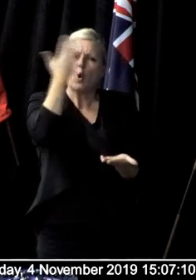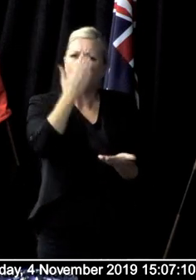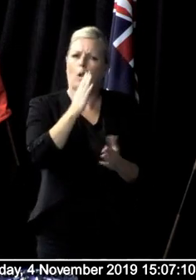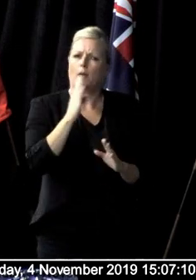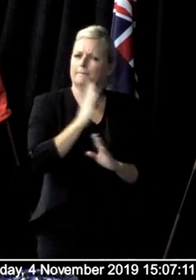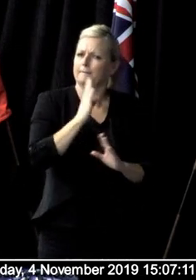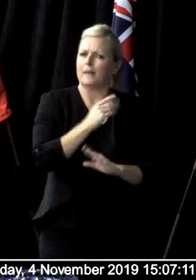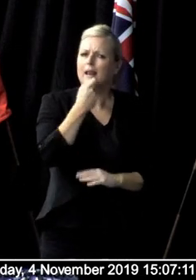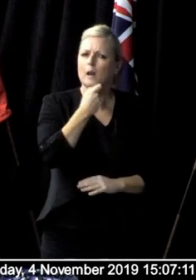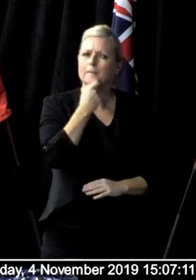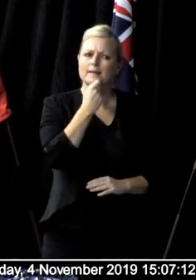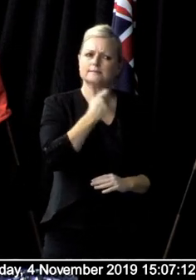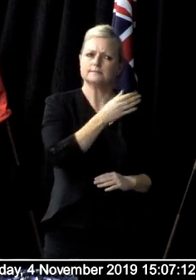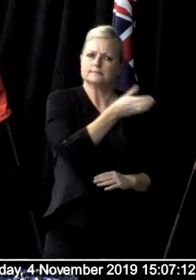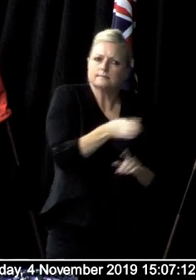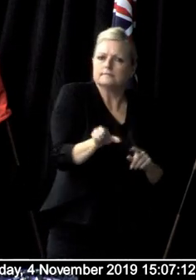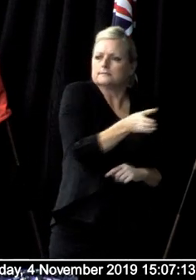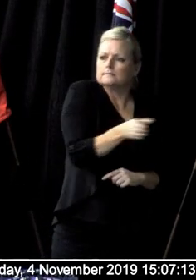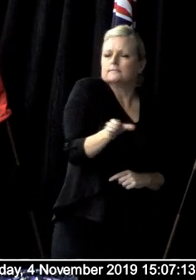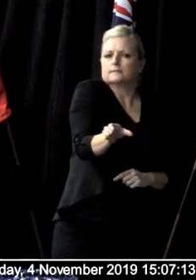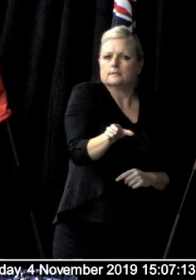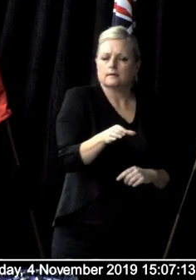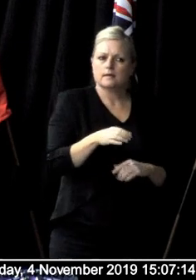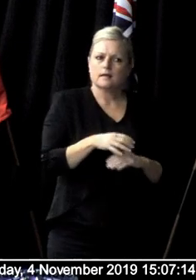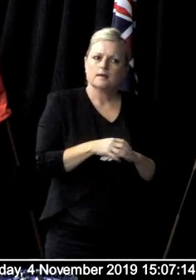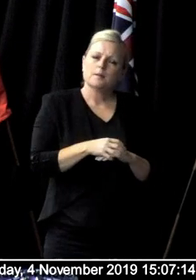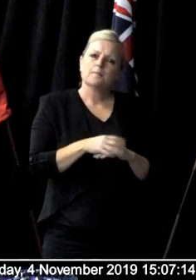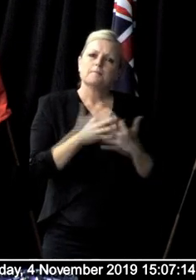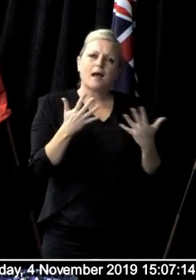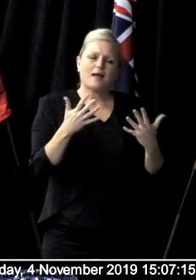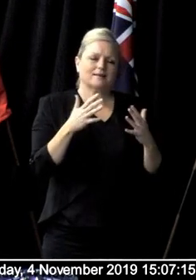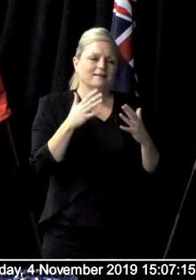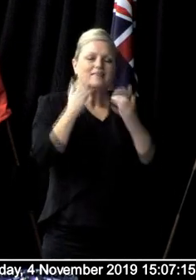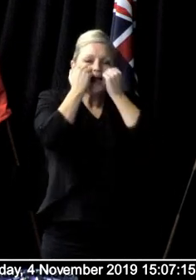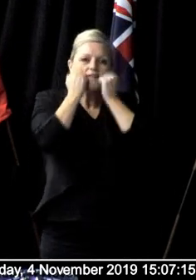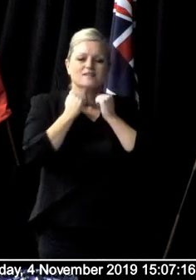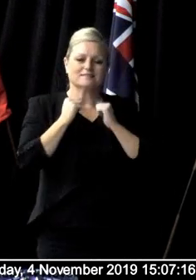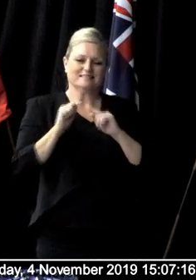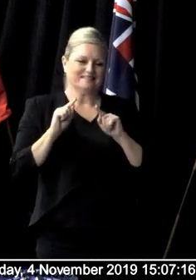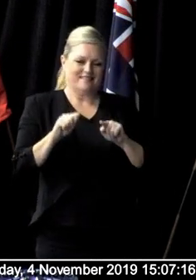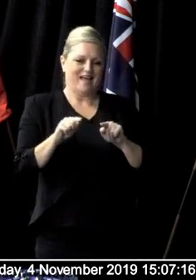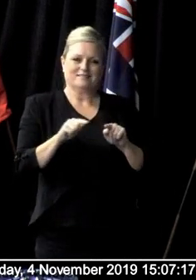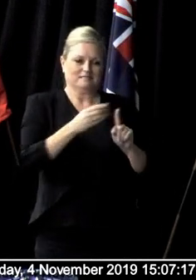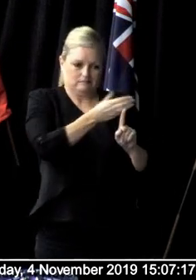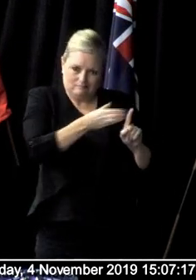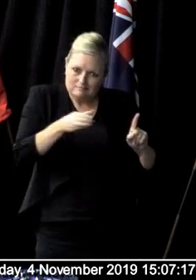Again, without – the evidence is that that’s not the most effective way for the student’s educational needs to be met.